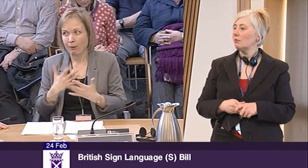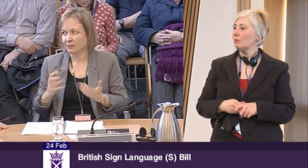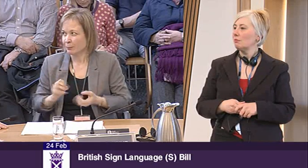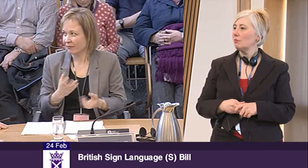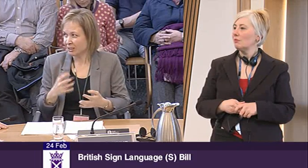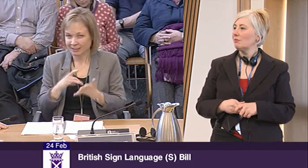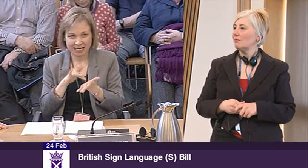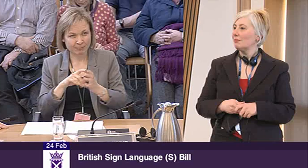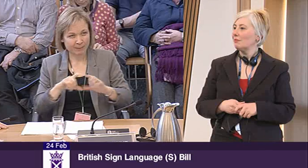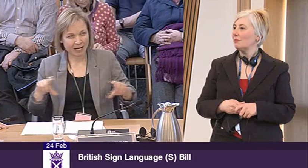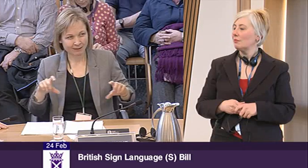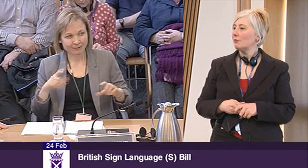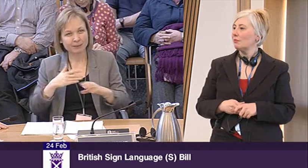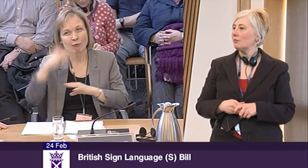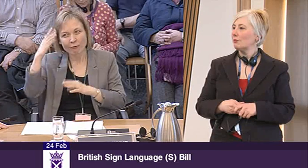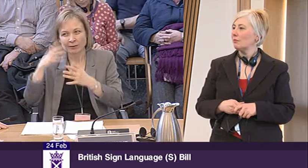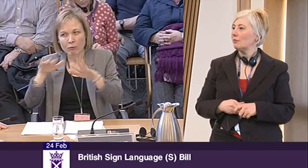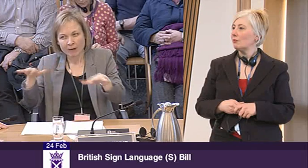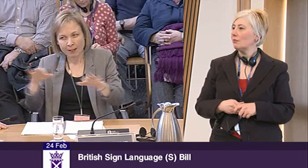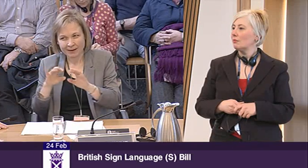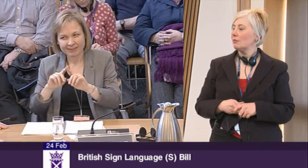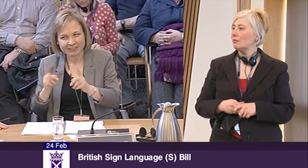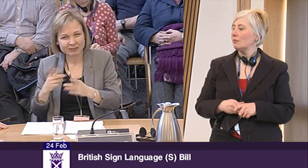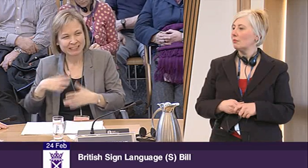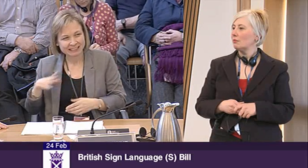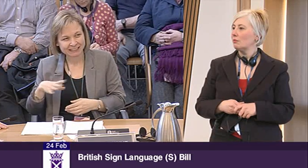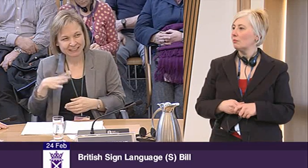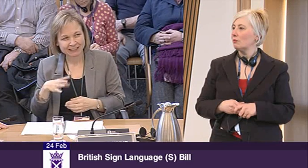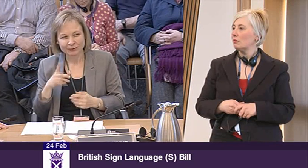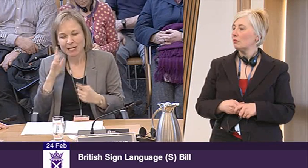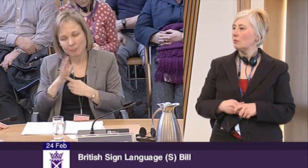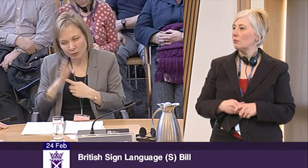the central belt, which are very different. The north is much more rural and has different